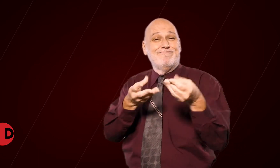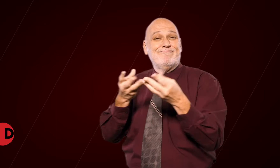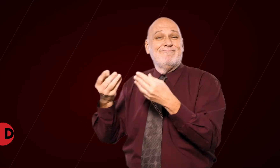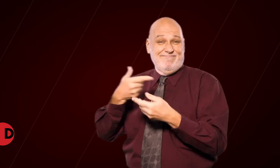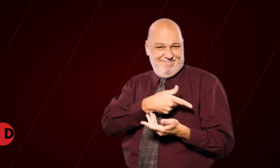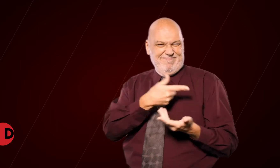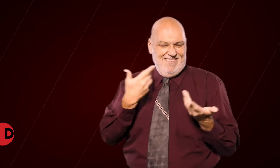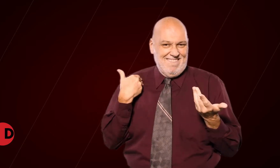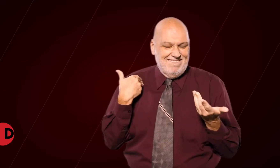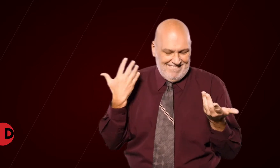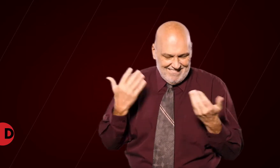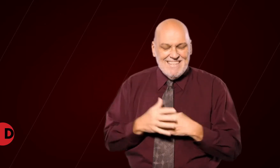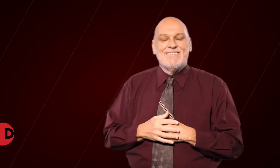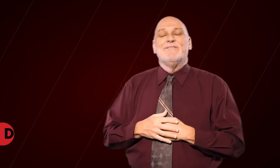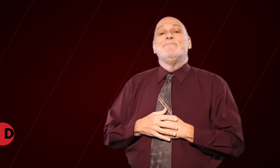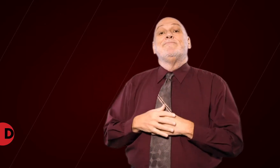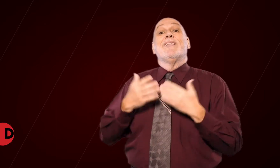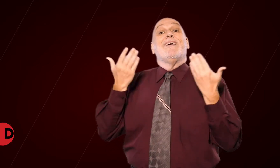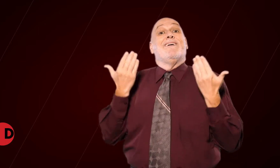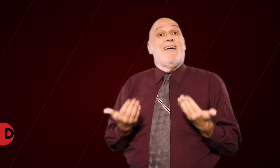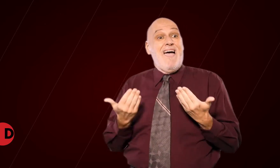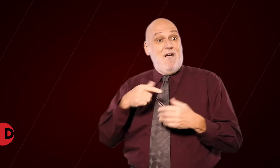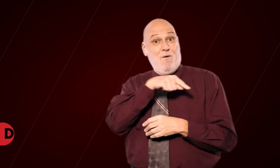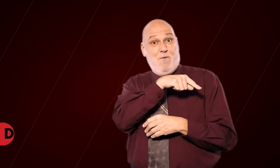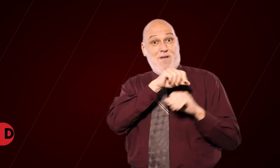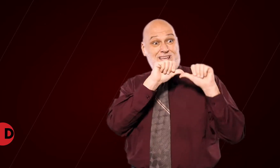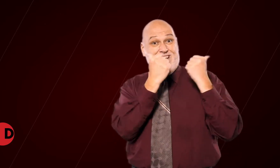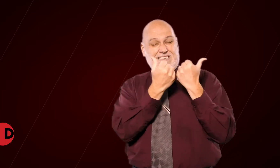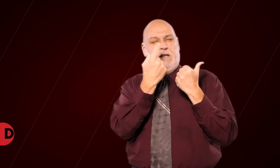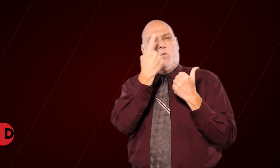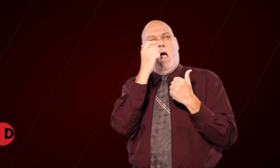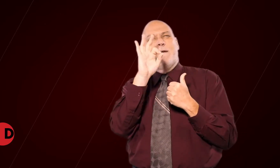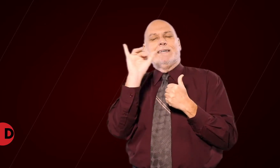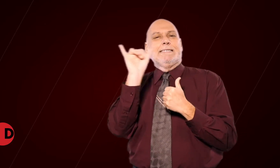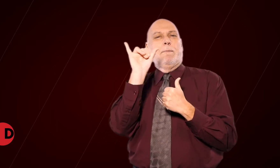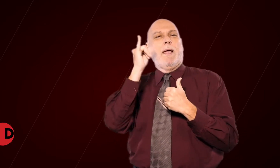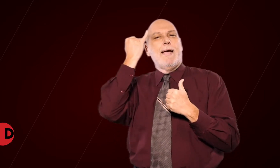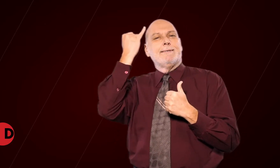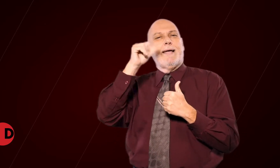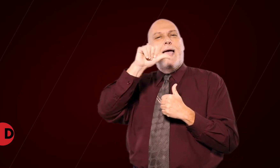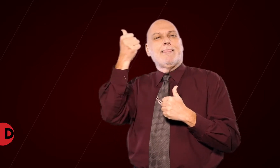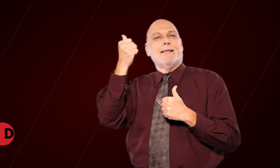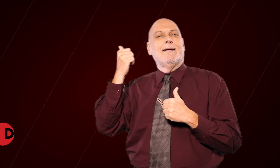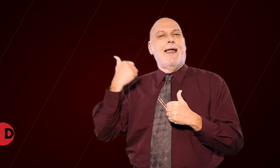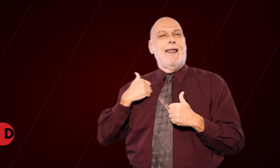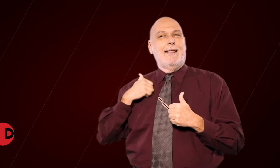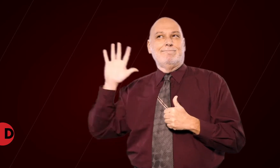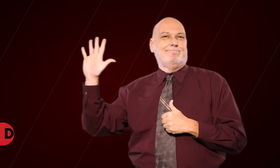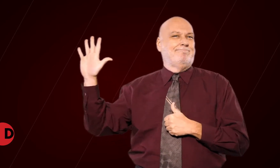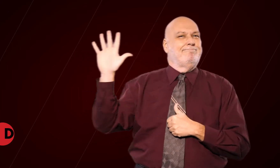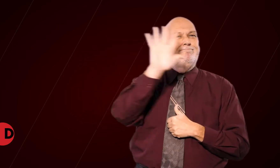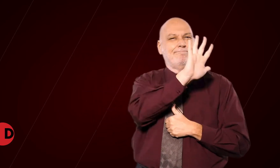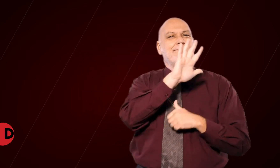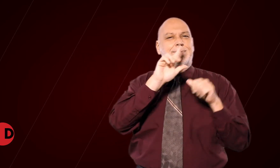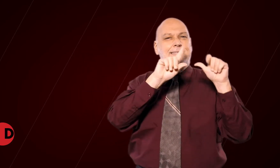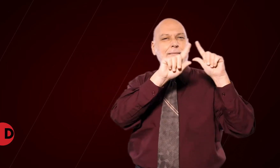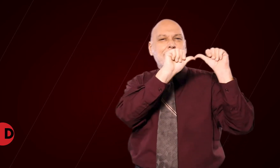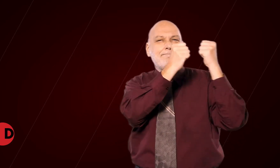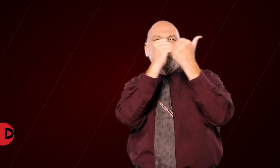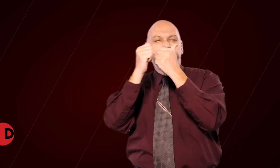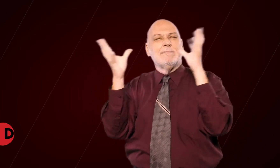It is one of five similar Centres across Canada.